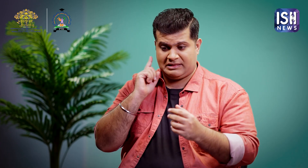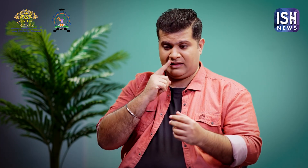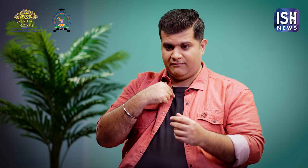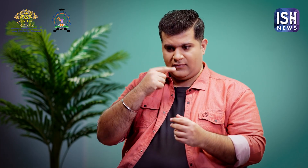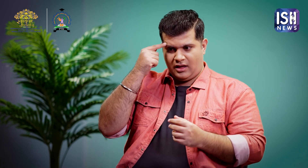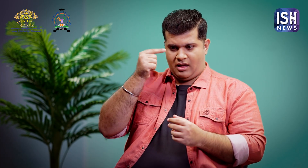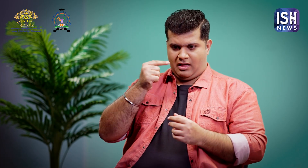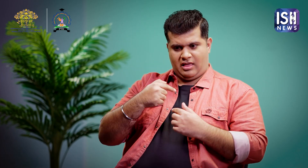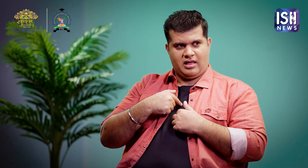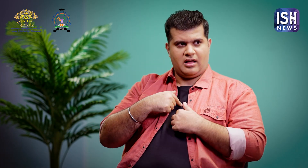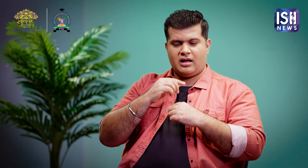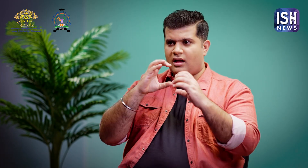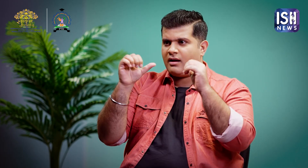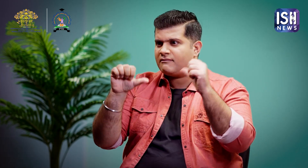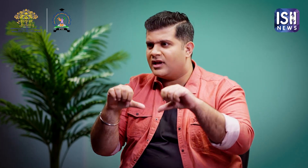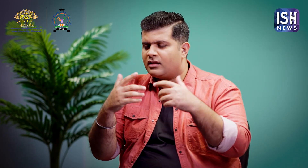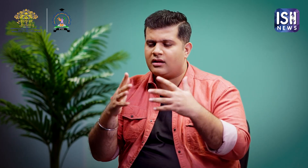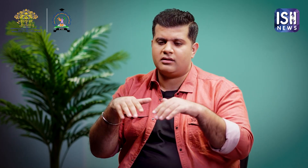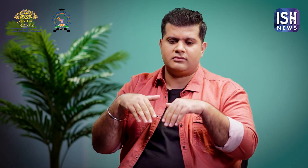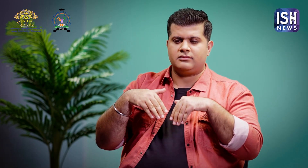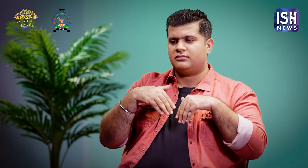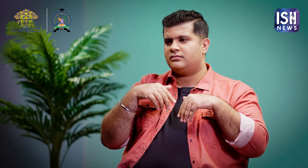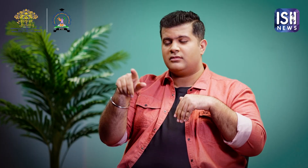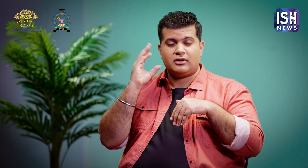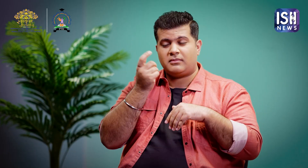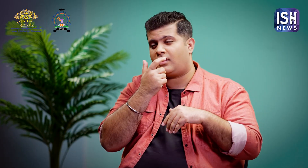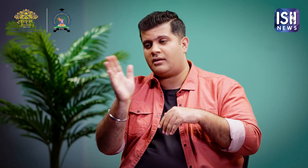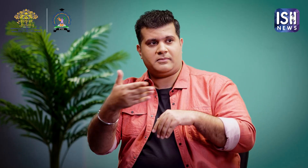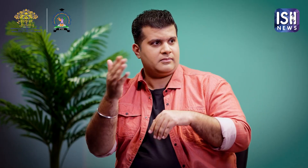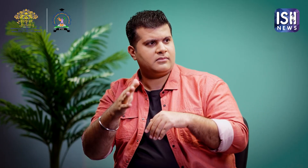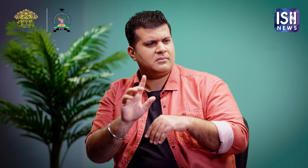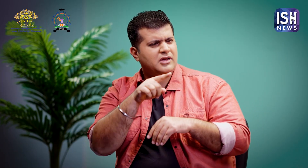The challenge stems from their inability to communicate effectively due to being Deaf, and they often face insults from their hearing classmates.